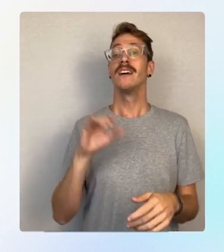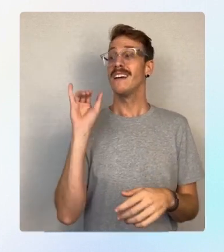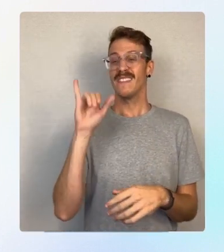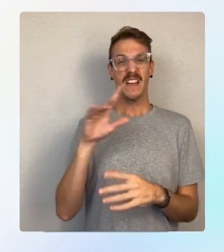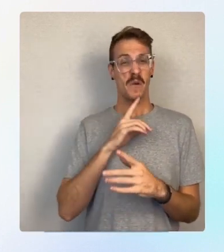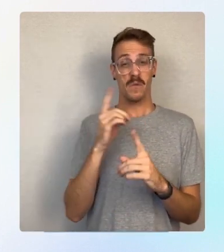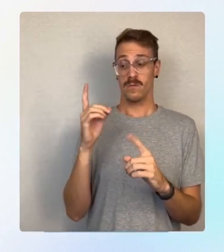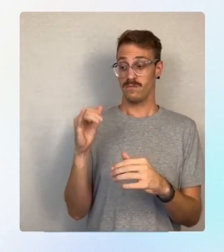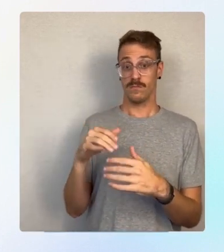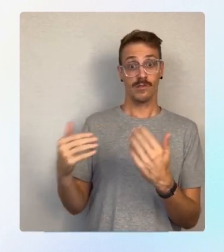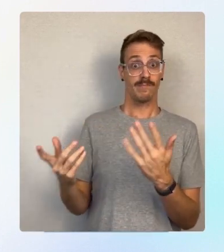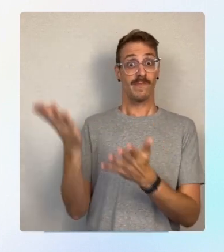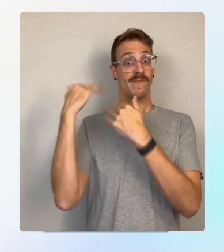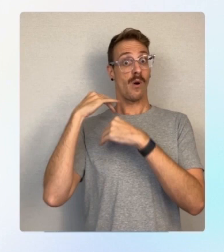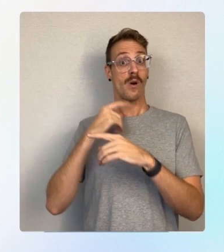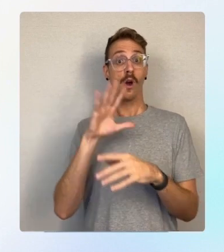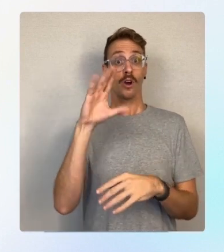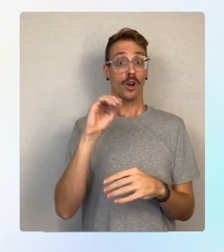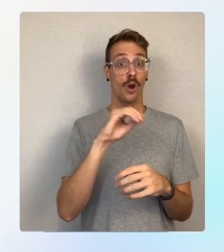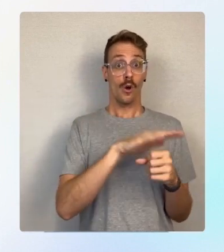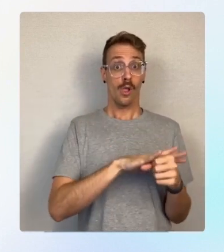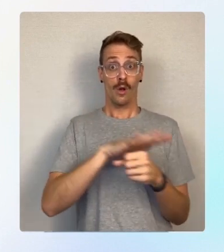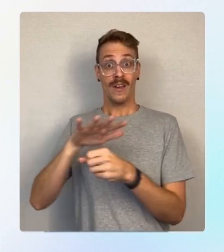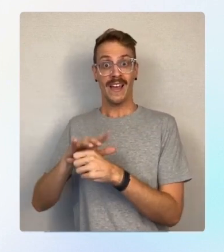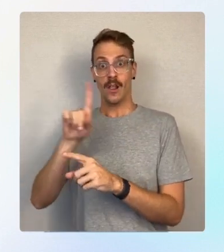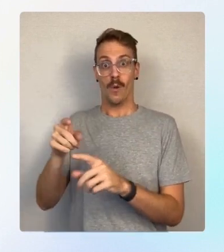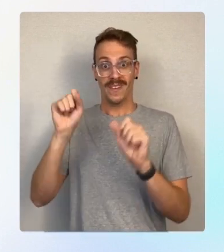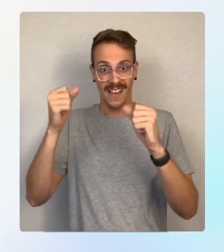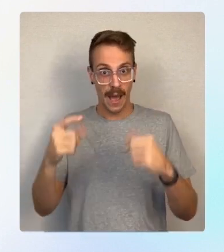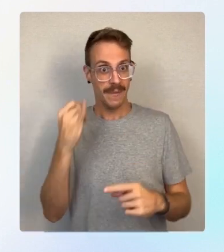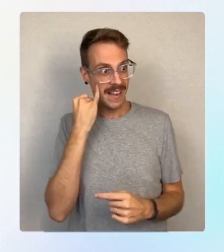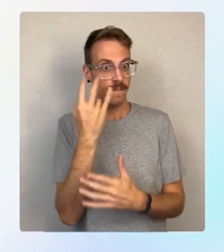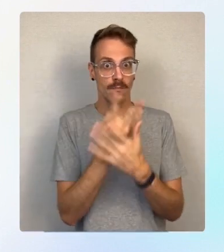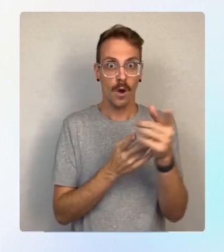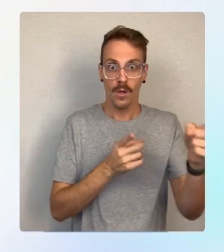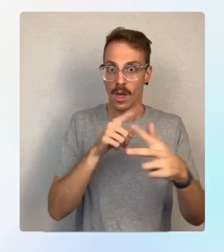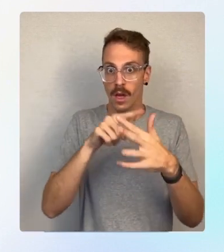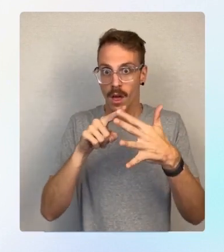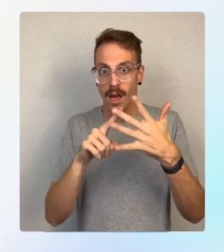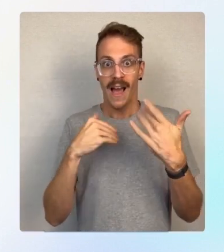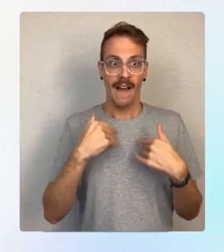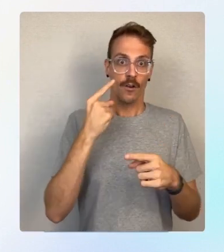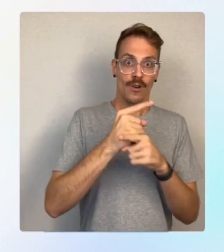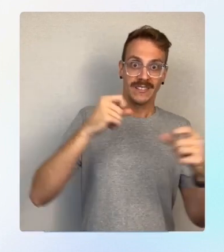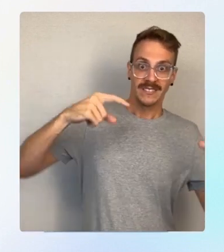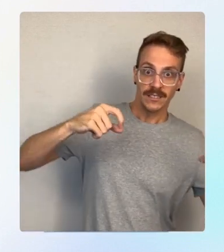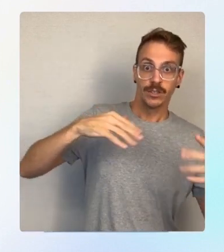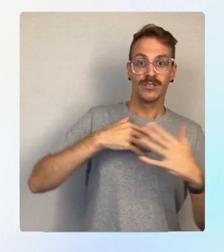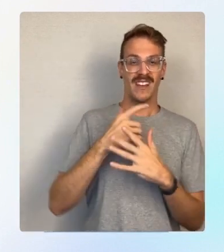could only be built with external sensors and a managed arcade-style space. You can now bring these experiences